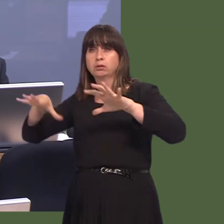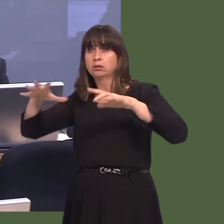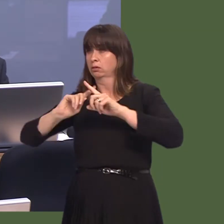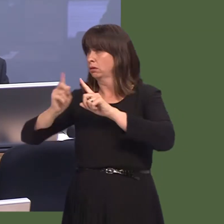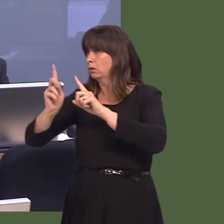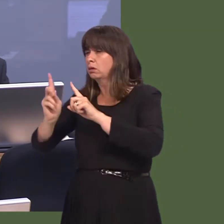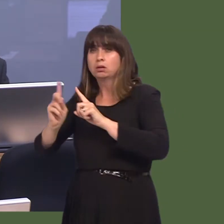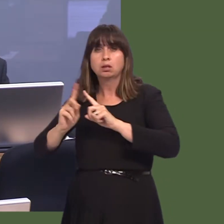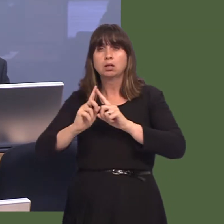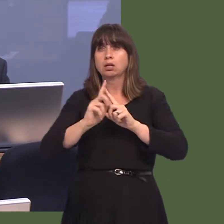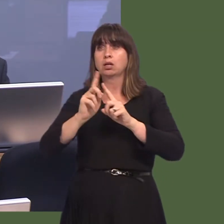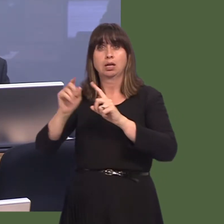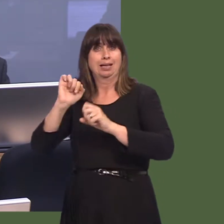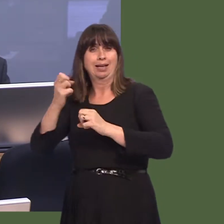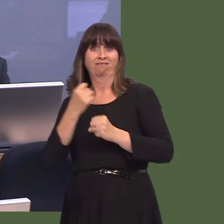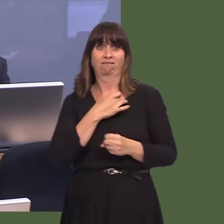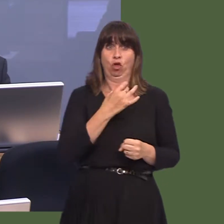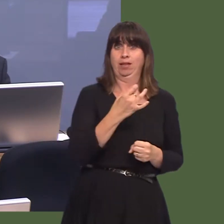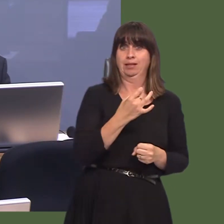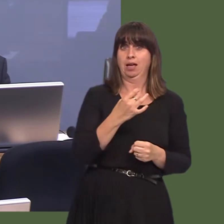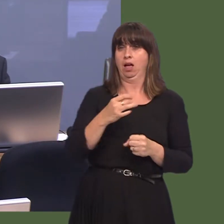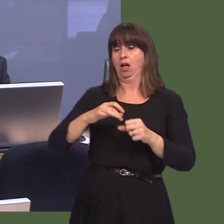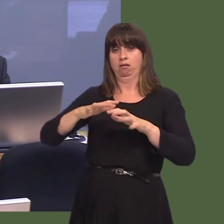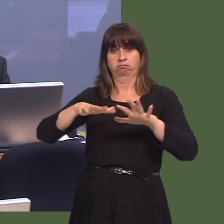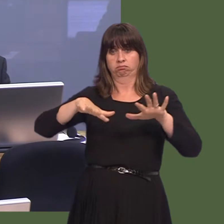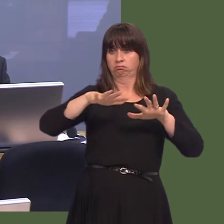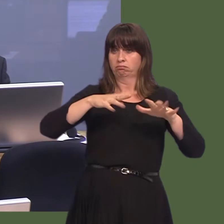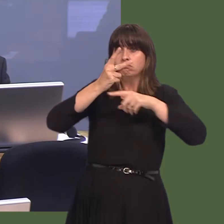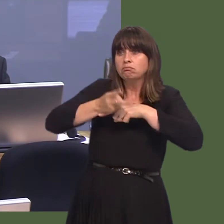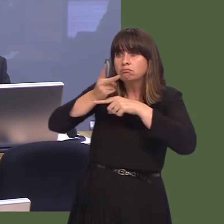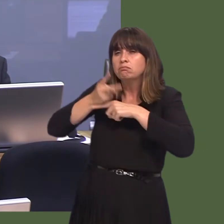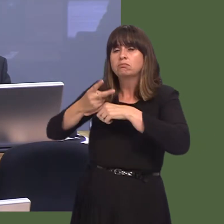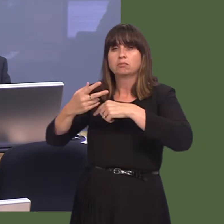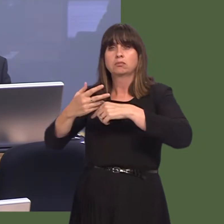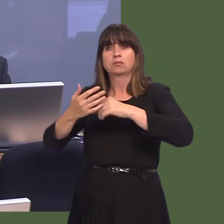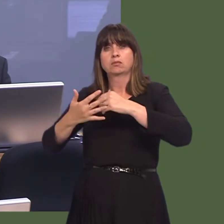The city has biodiversity volunteers who play a vital role in nurturing the city's green